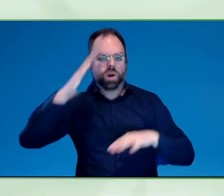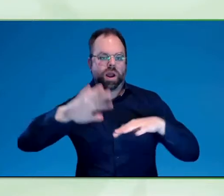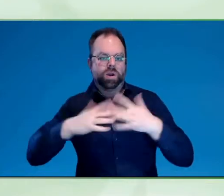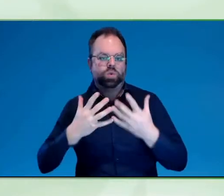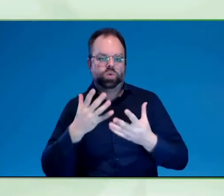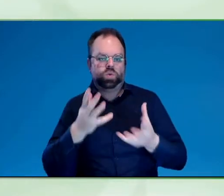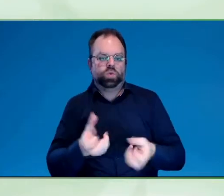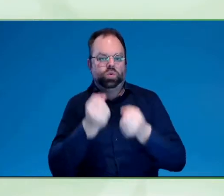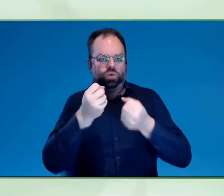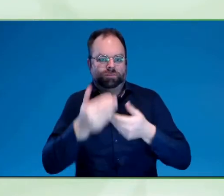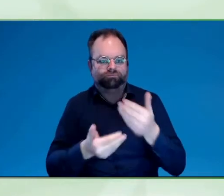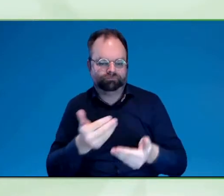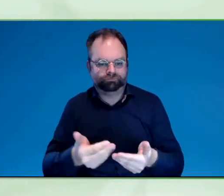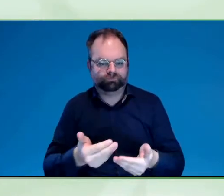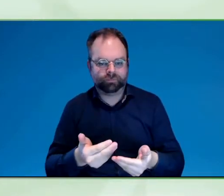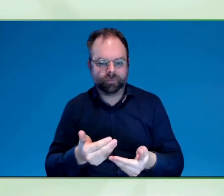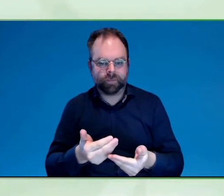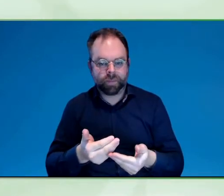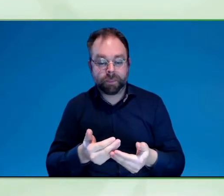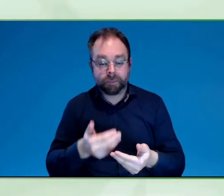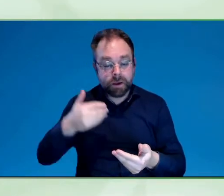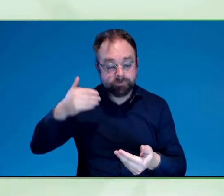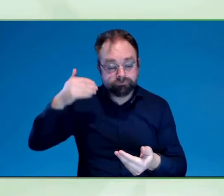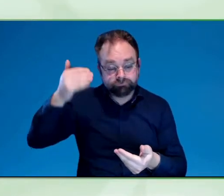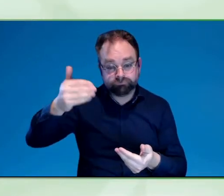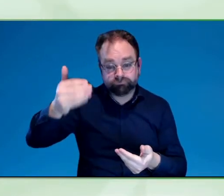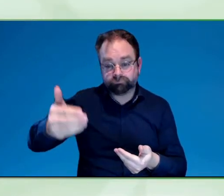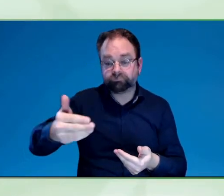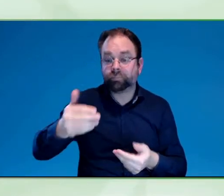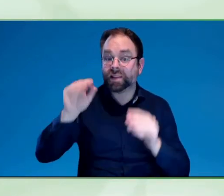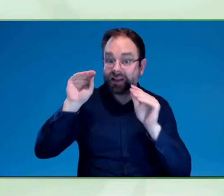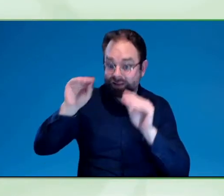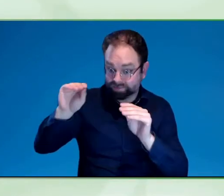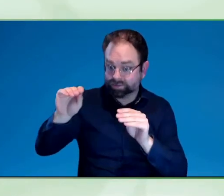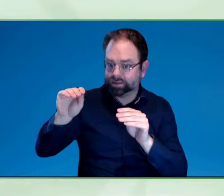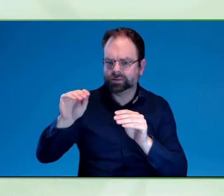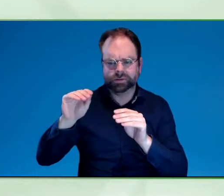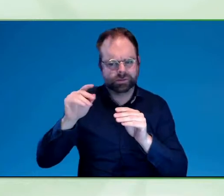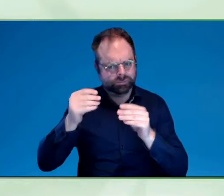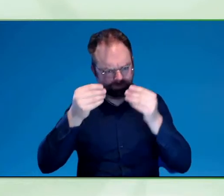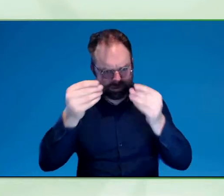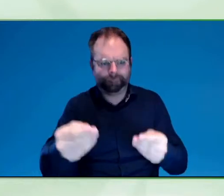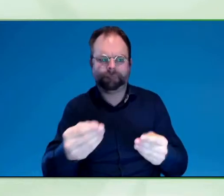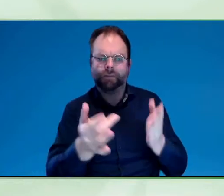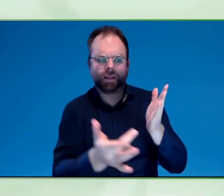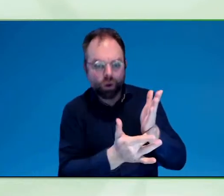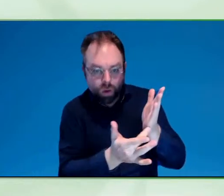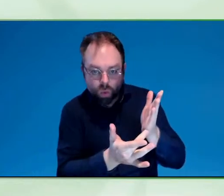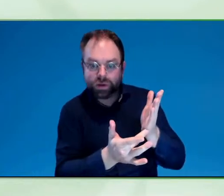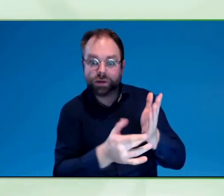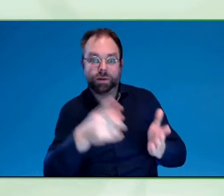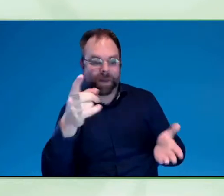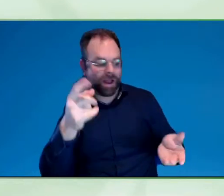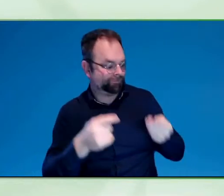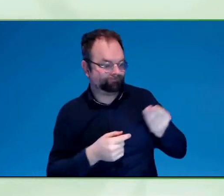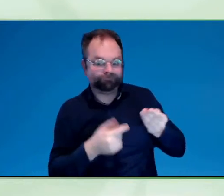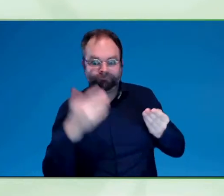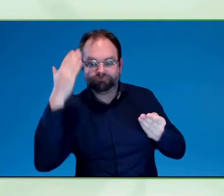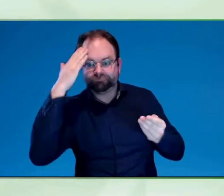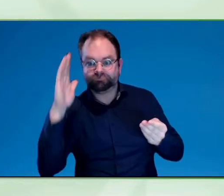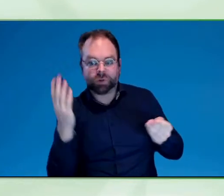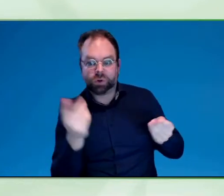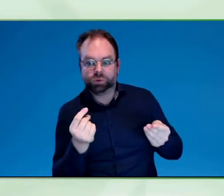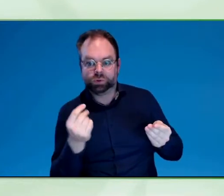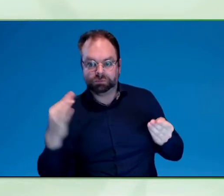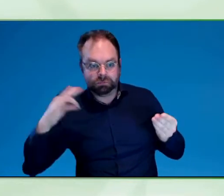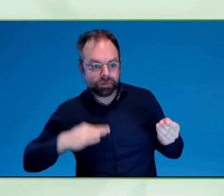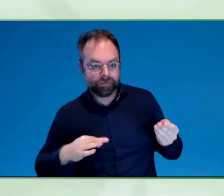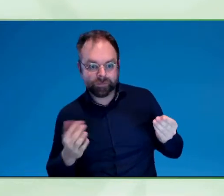I also wanted to ask you what are the challenges to this.